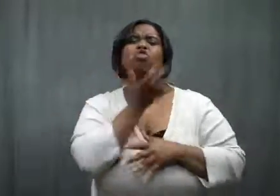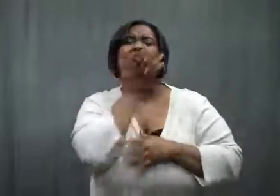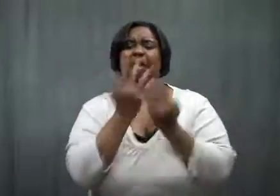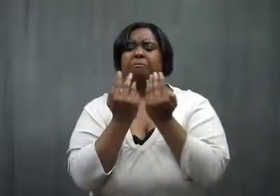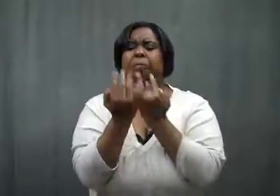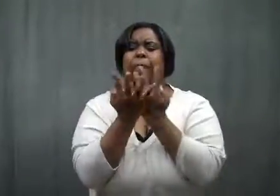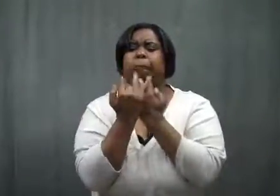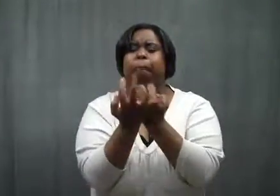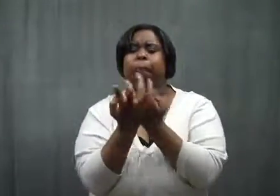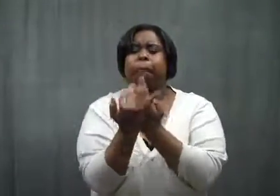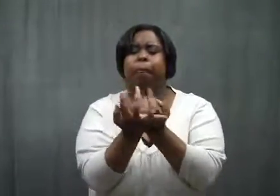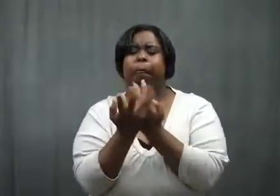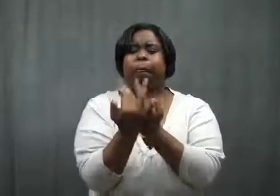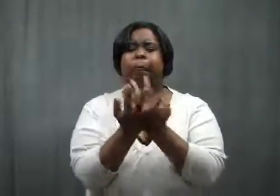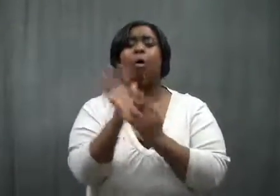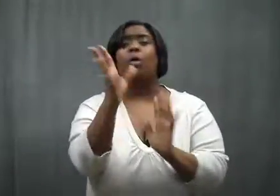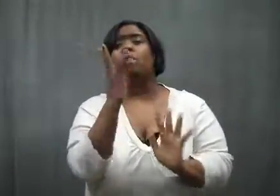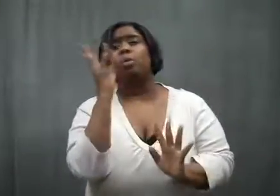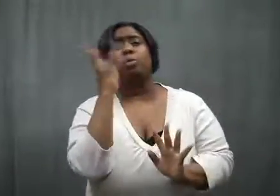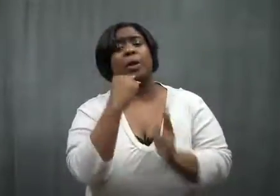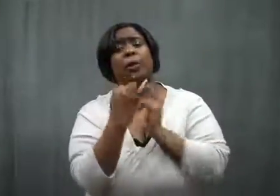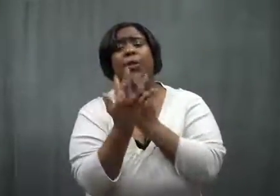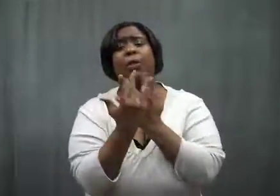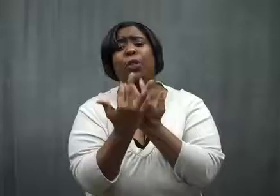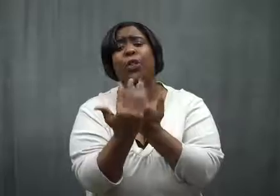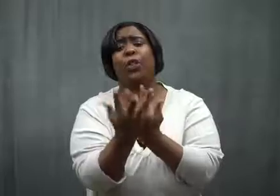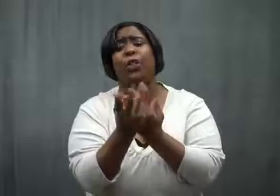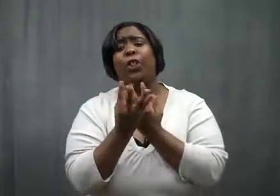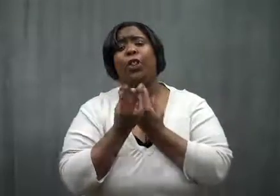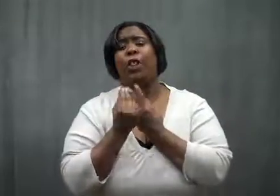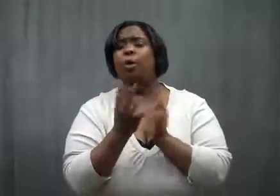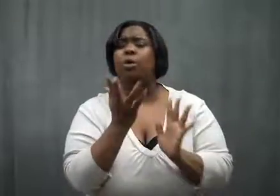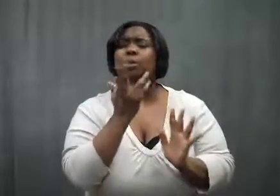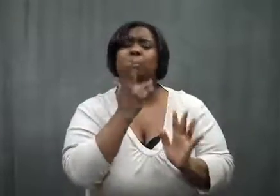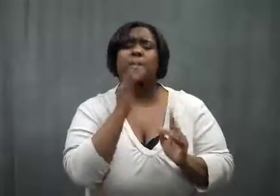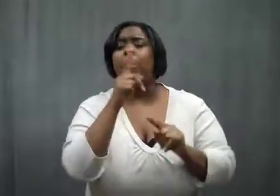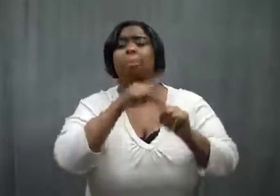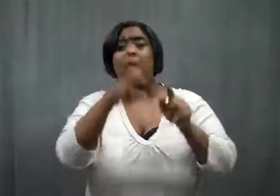The grass rippled with the wind, that was so pretty, so cute!